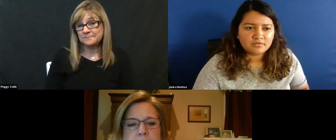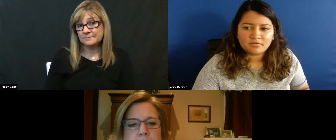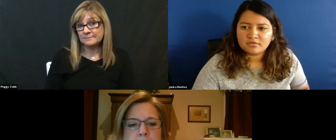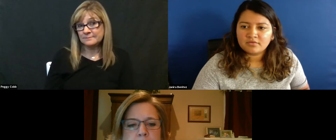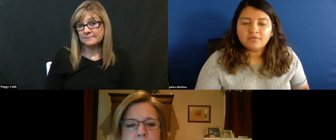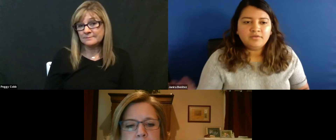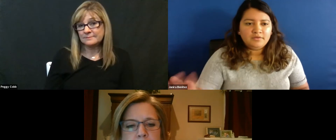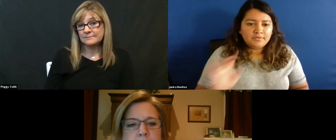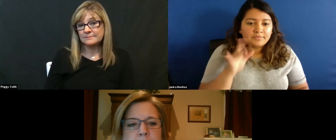Marsha: Yes ma'am.